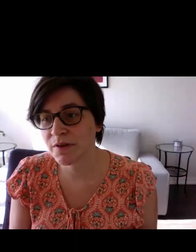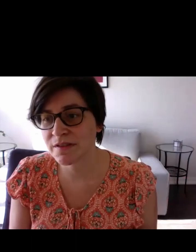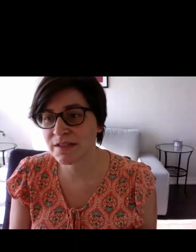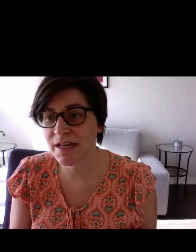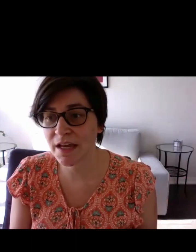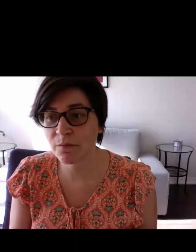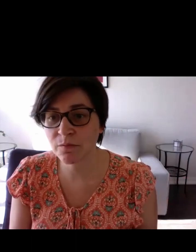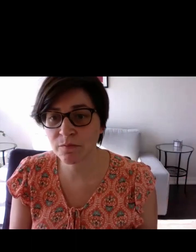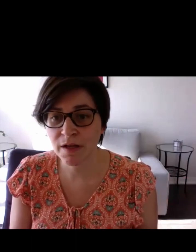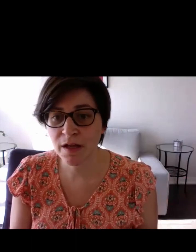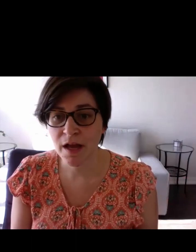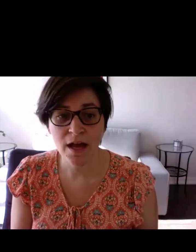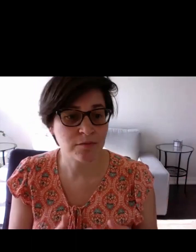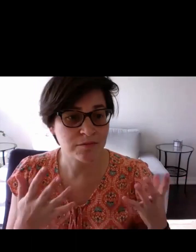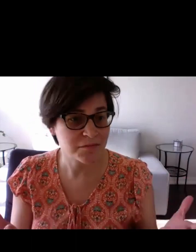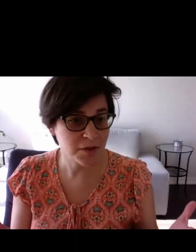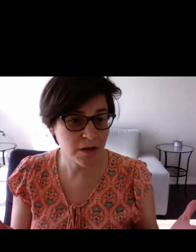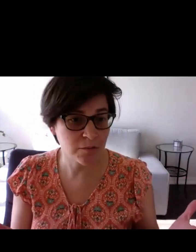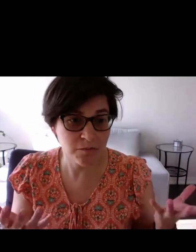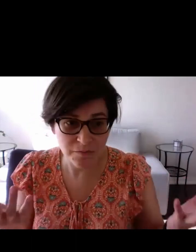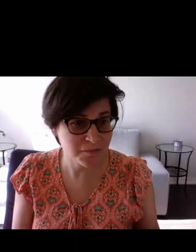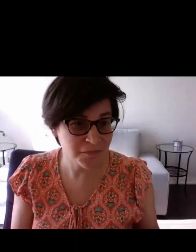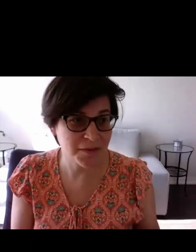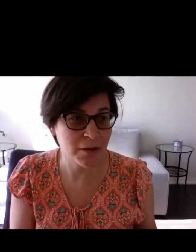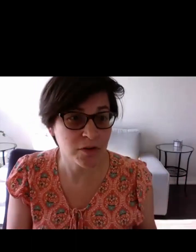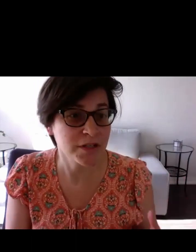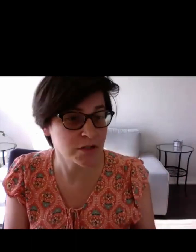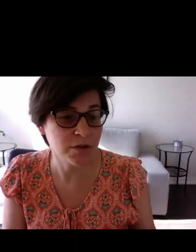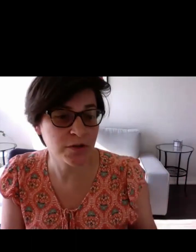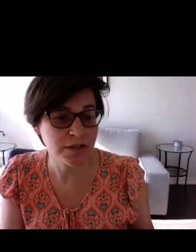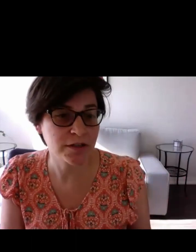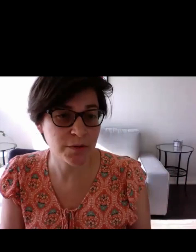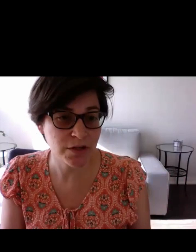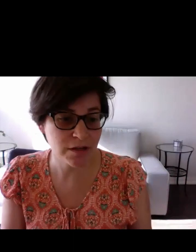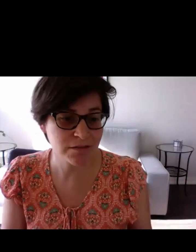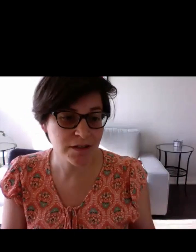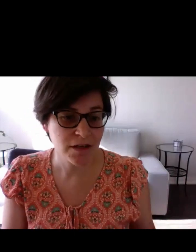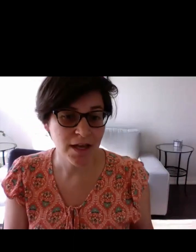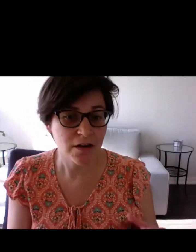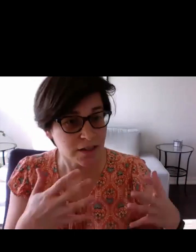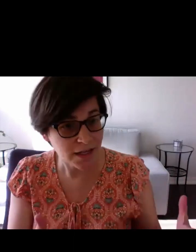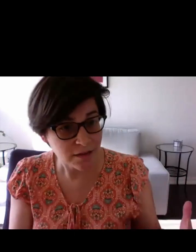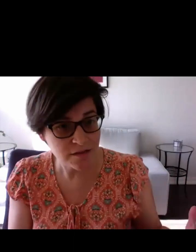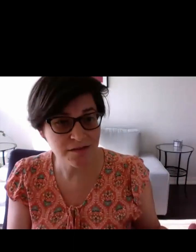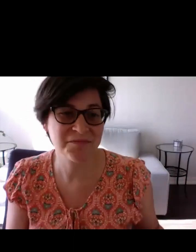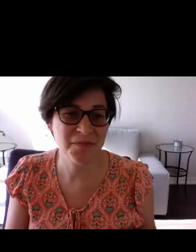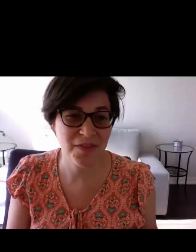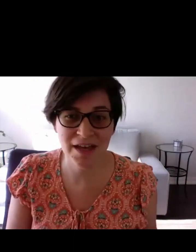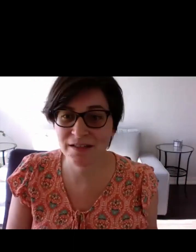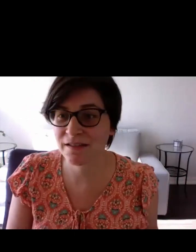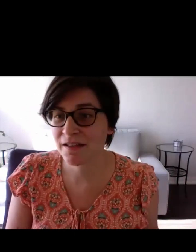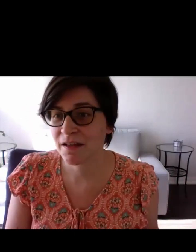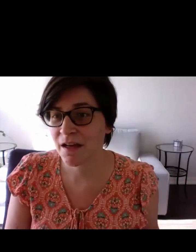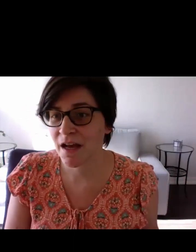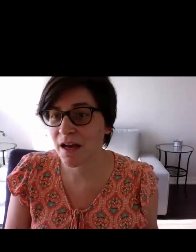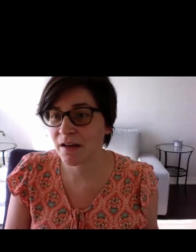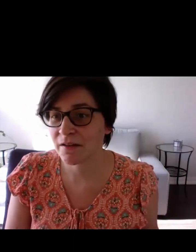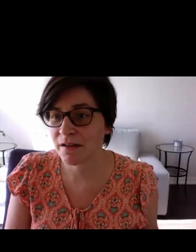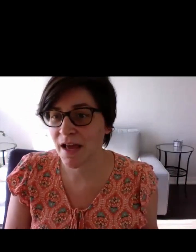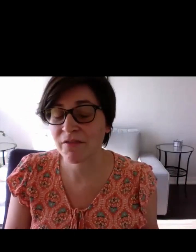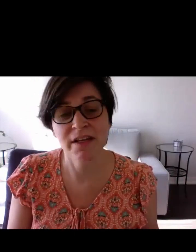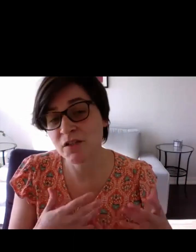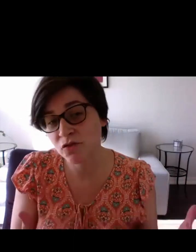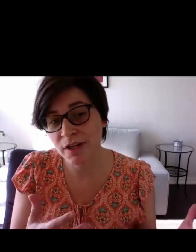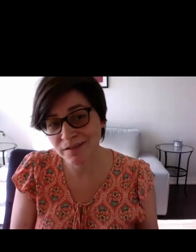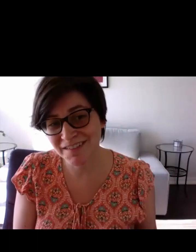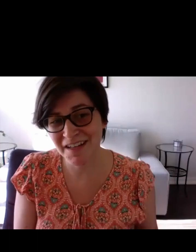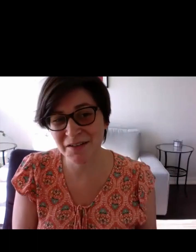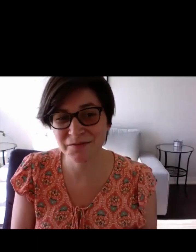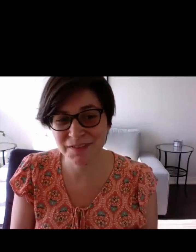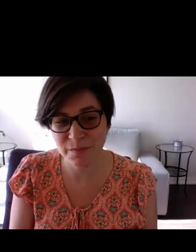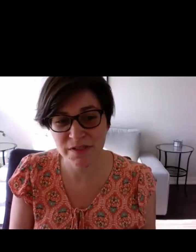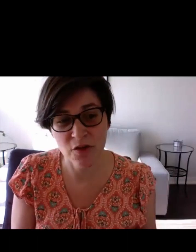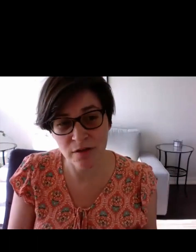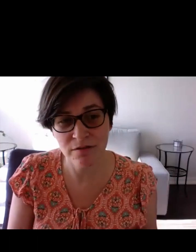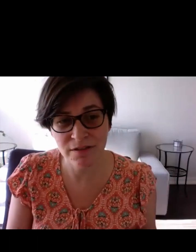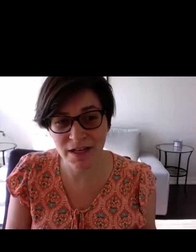with today, they will be doing work in community and on lands that have a history of dispossession